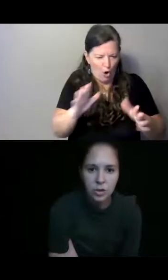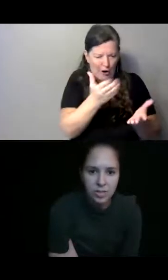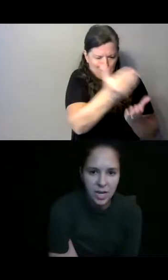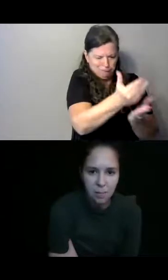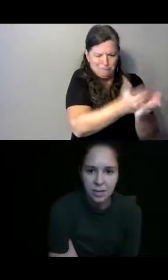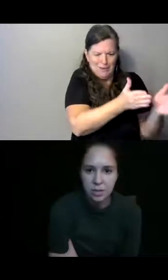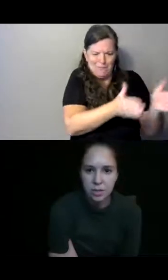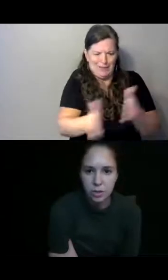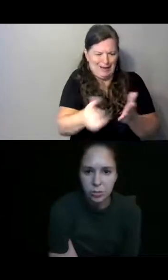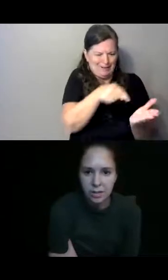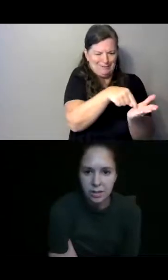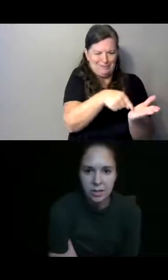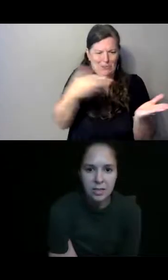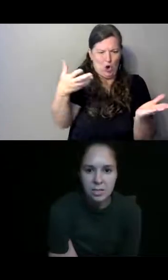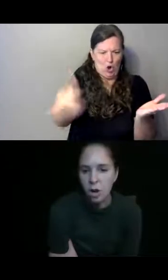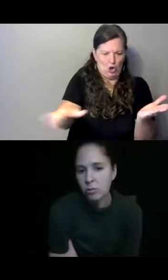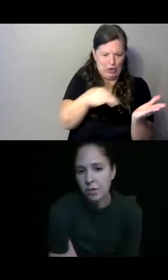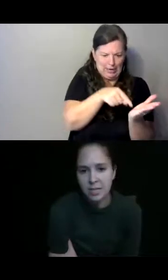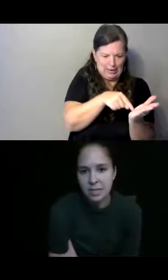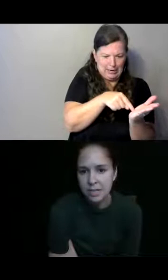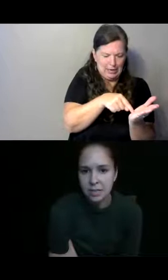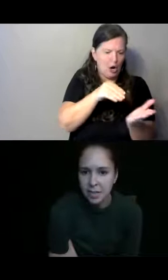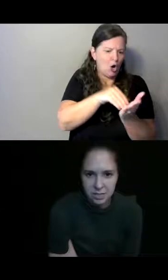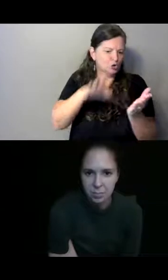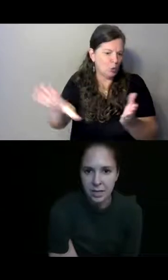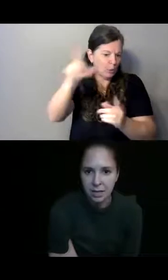The topic, the unit it's already in the lesson plan,